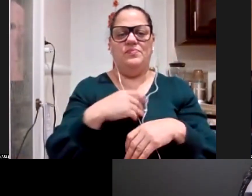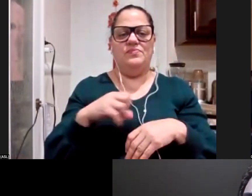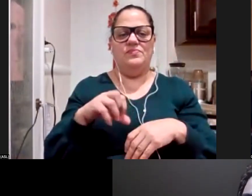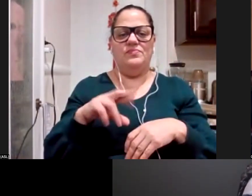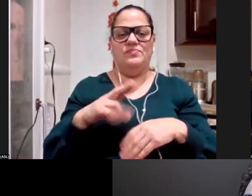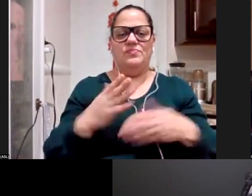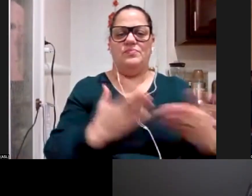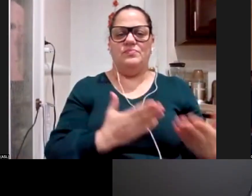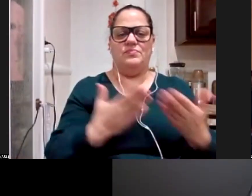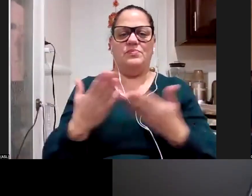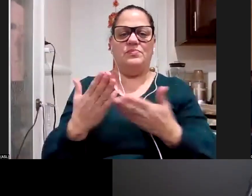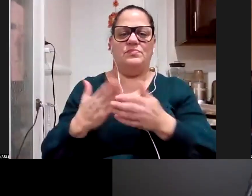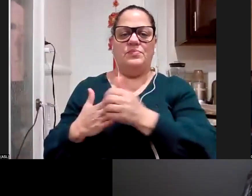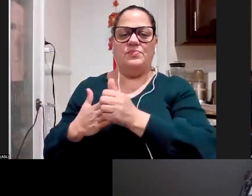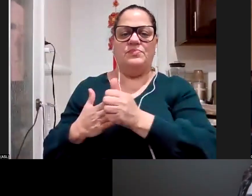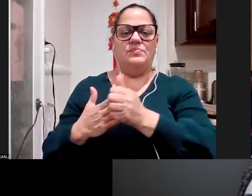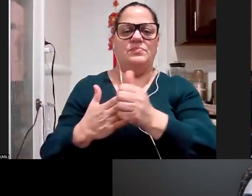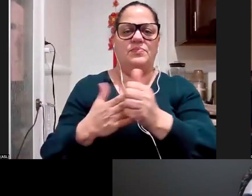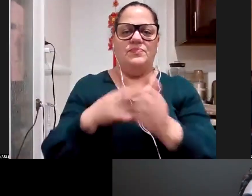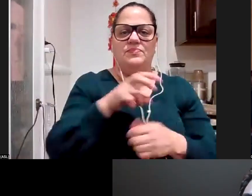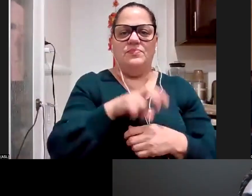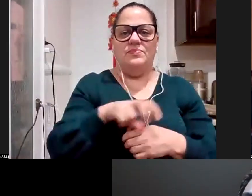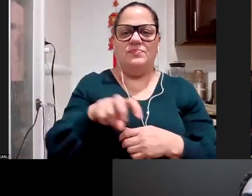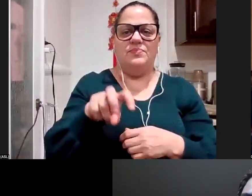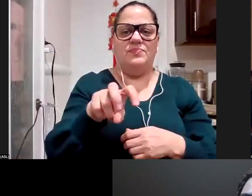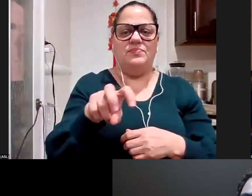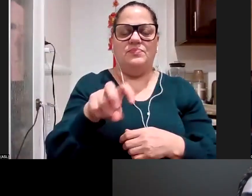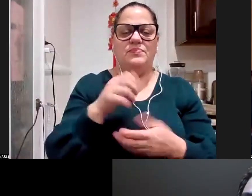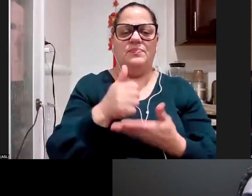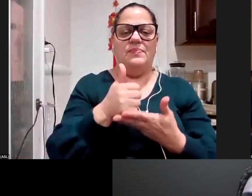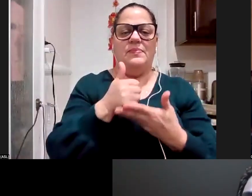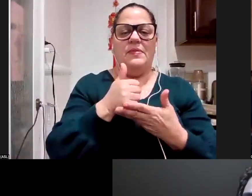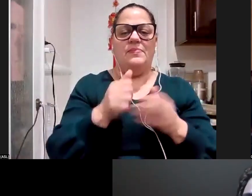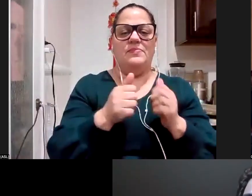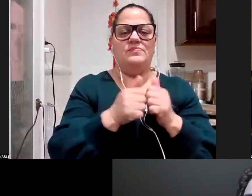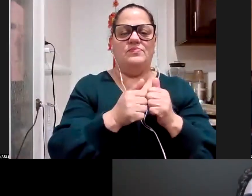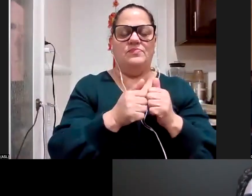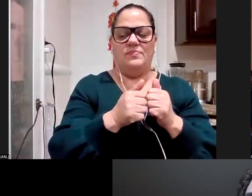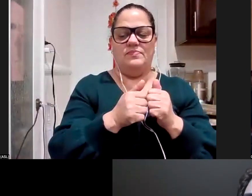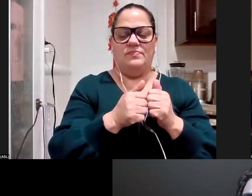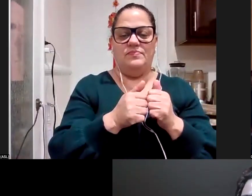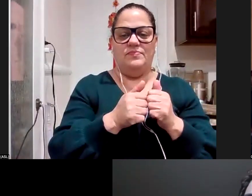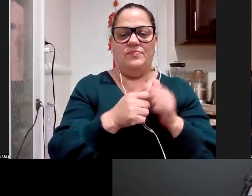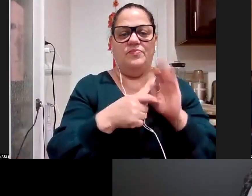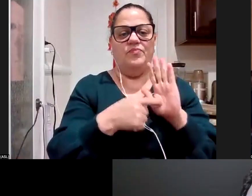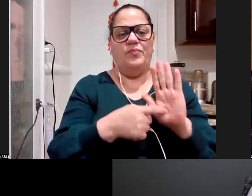a guided tour for them and actually help them with taking well showing them the artifacts that they